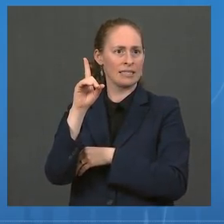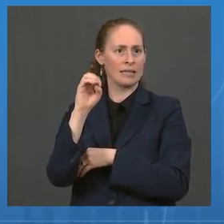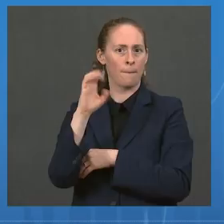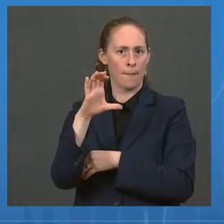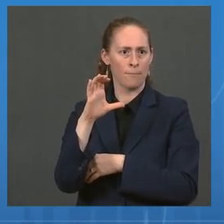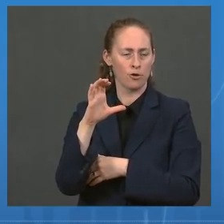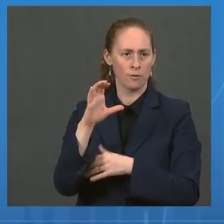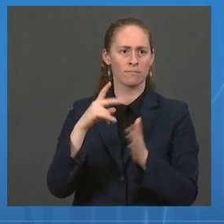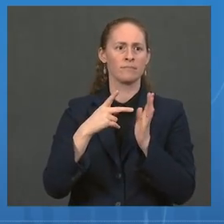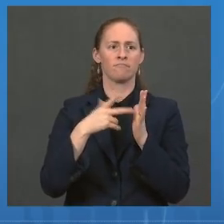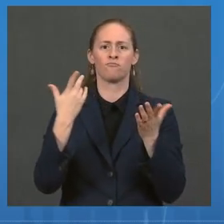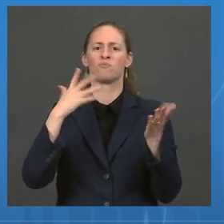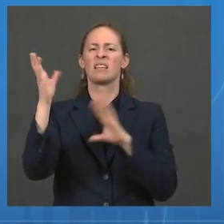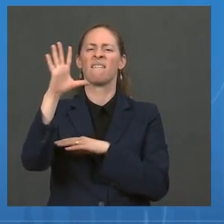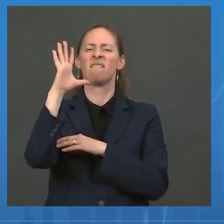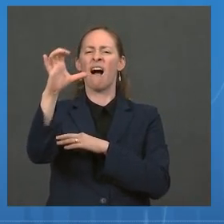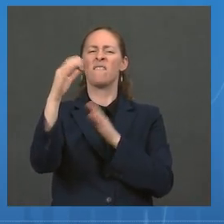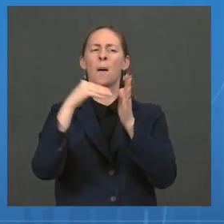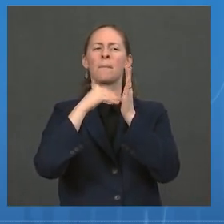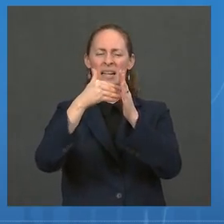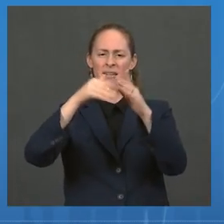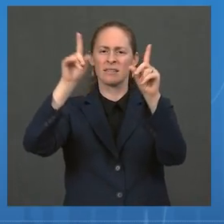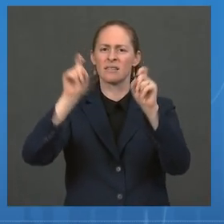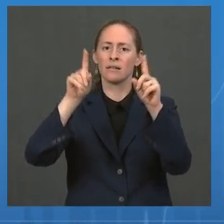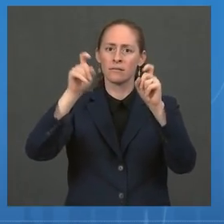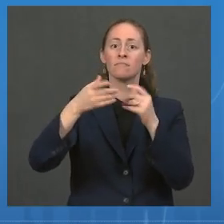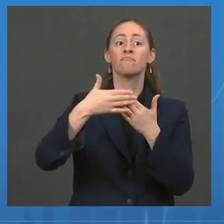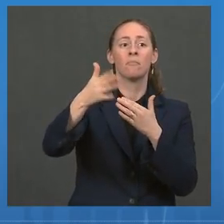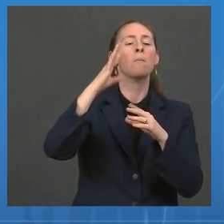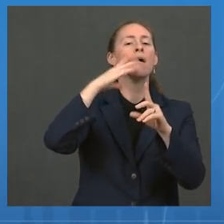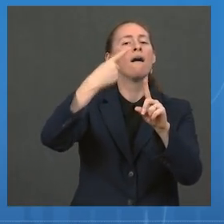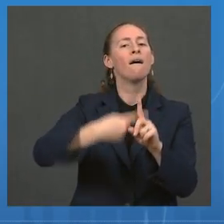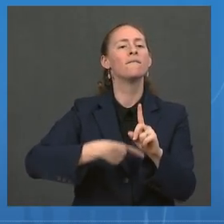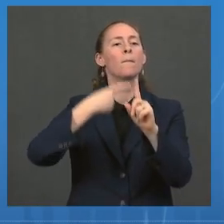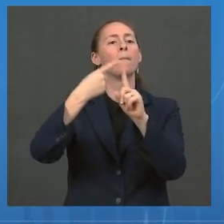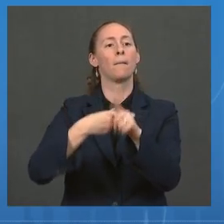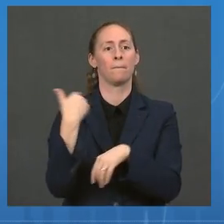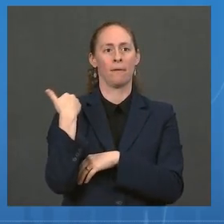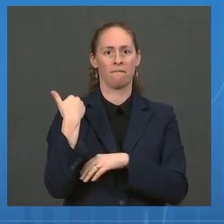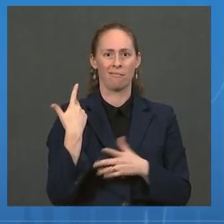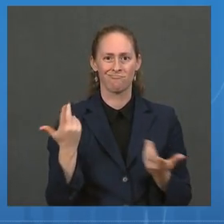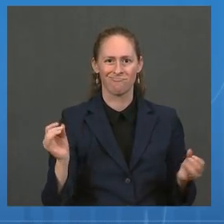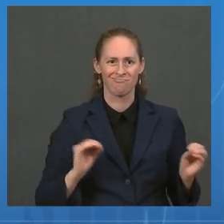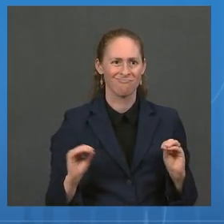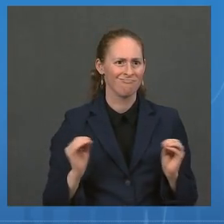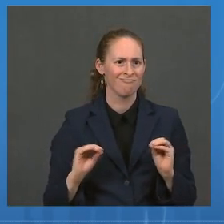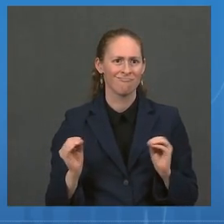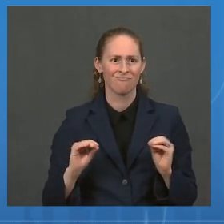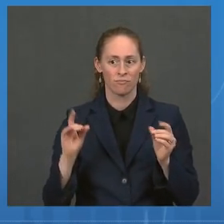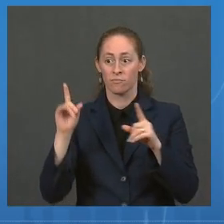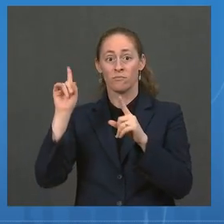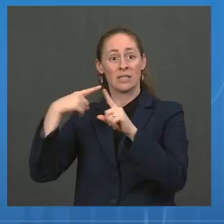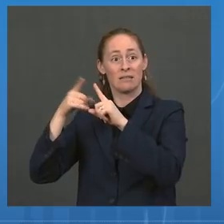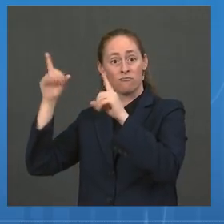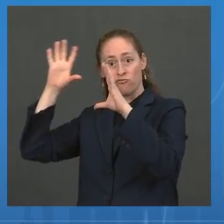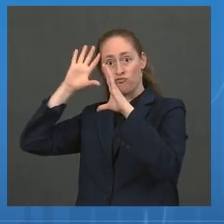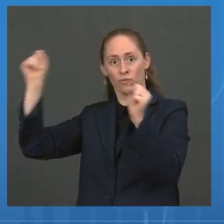about half of which will be the product that didn't exist when the President came into office, which is the popular at-home test.